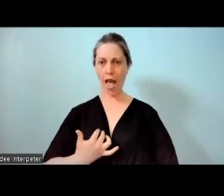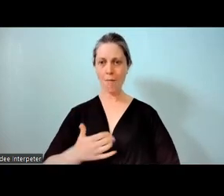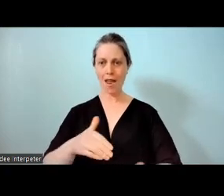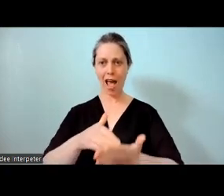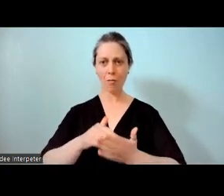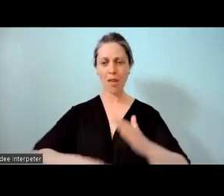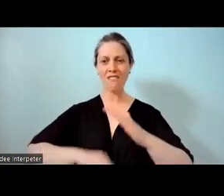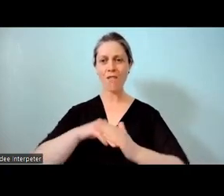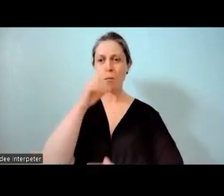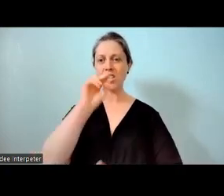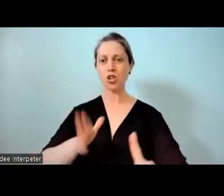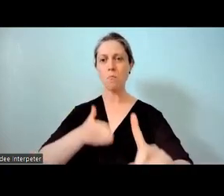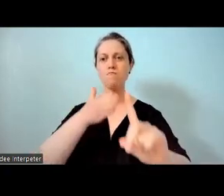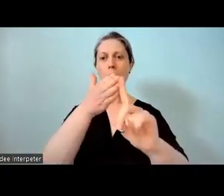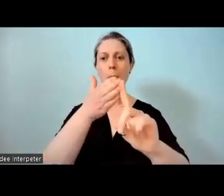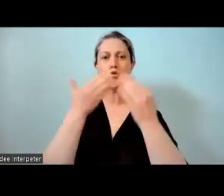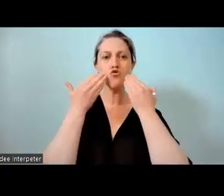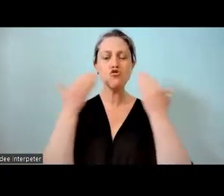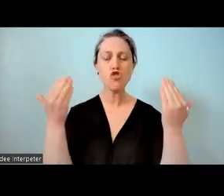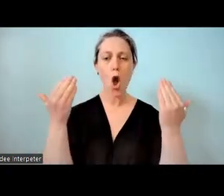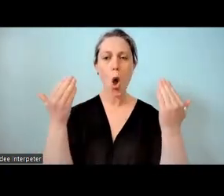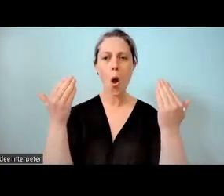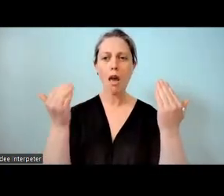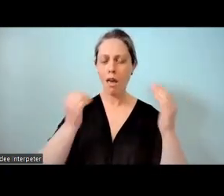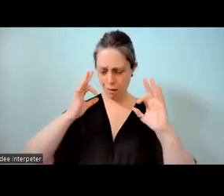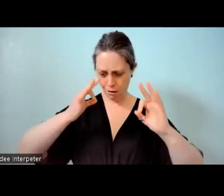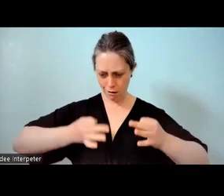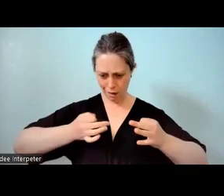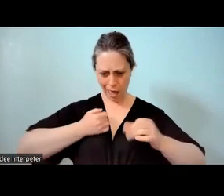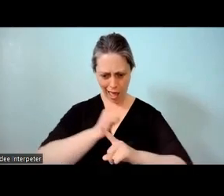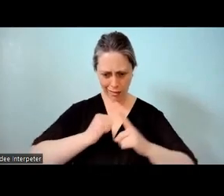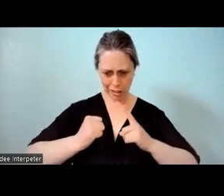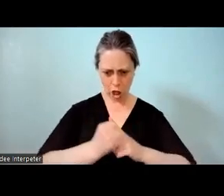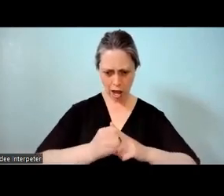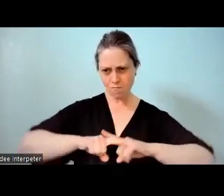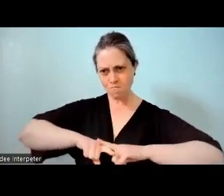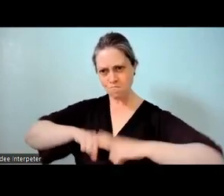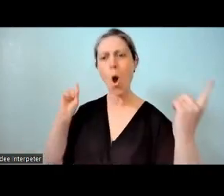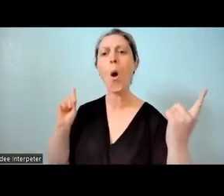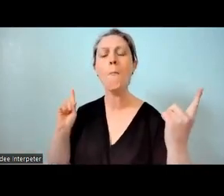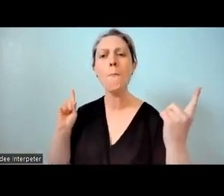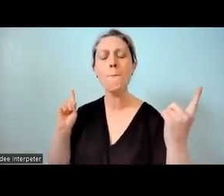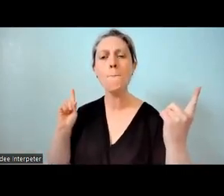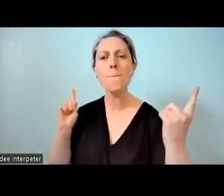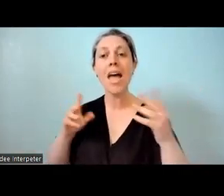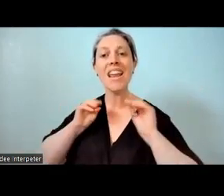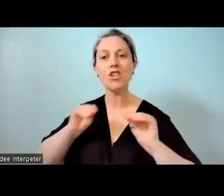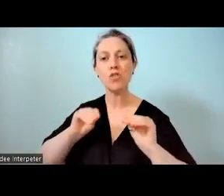We have to show that this is a complete rethink of ourselves as a society. And then position education as part of that.